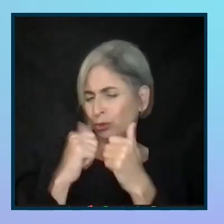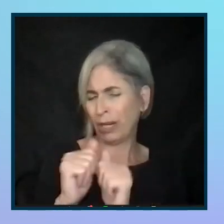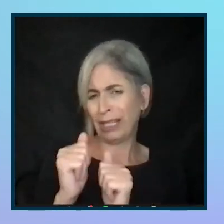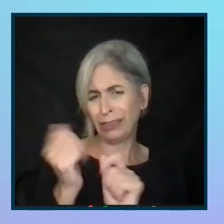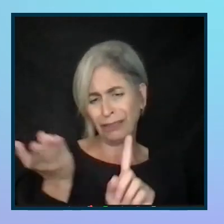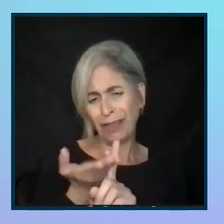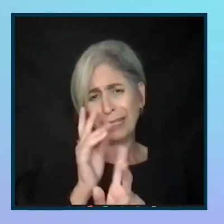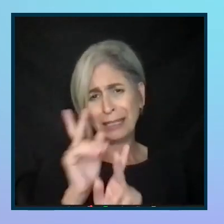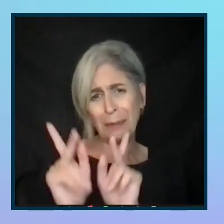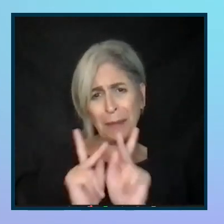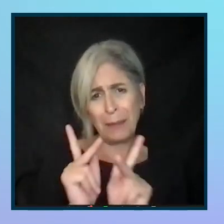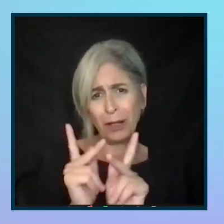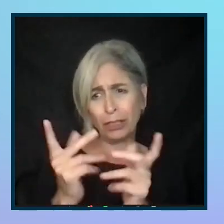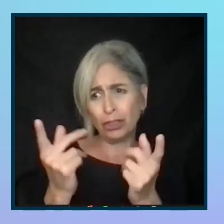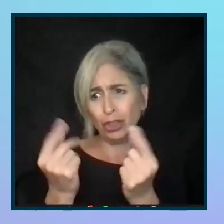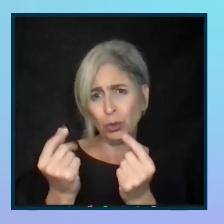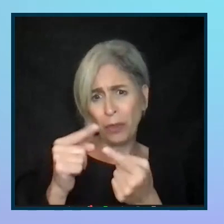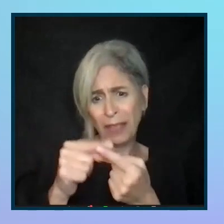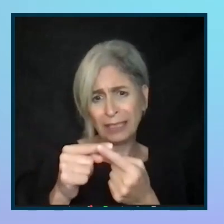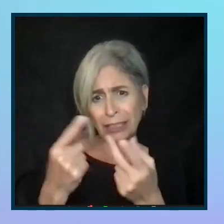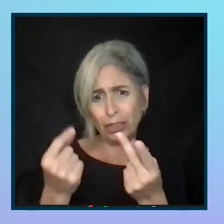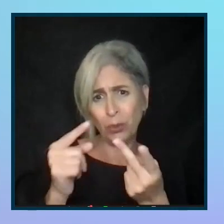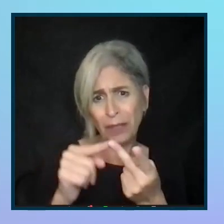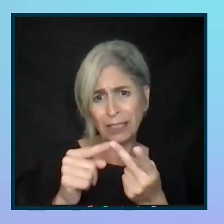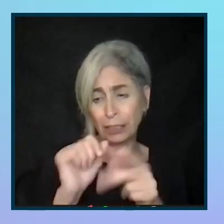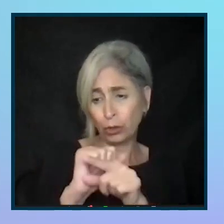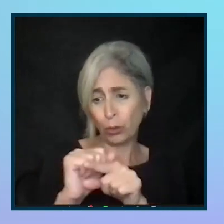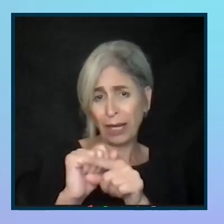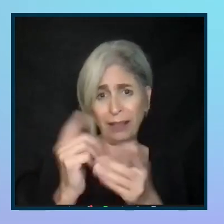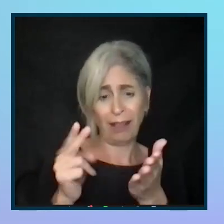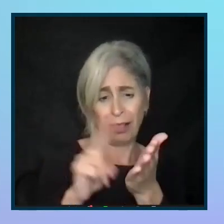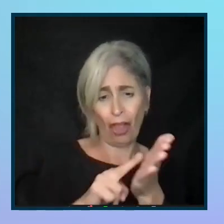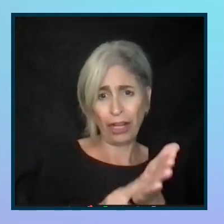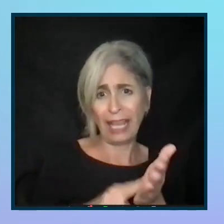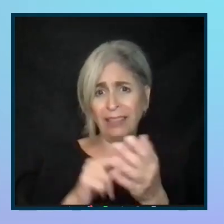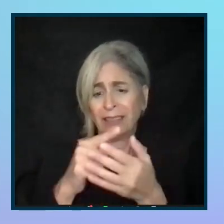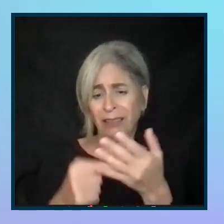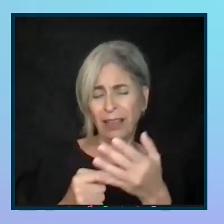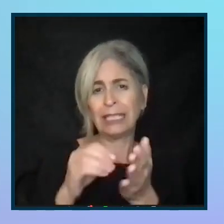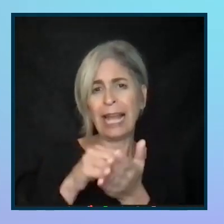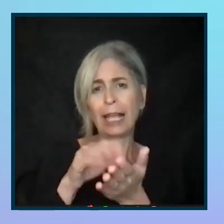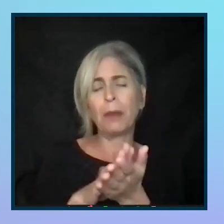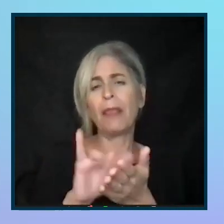"what are the things we need to do?" "Where's the training?" "How do you log in?" So just documented that on a Notion page